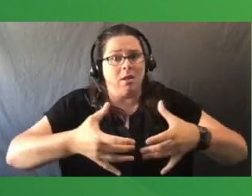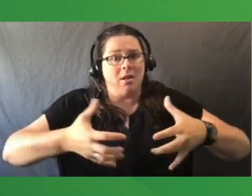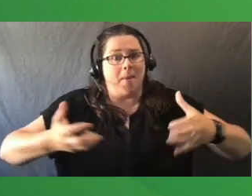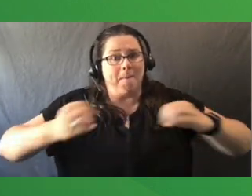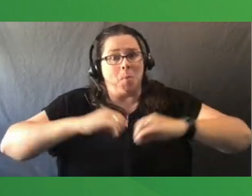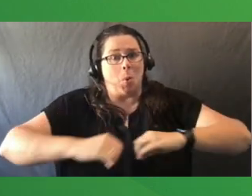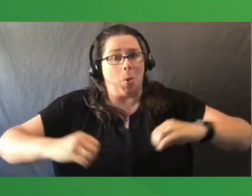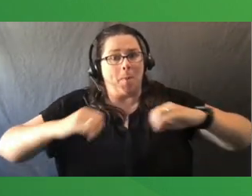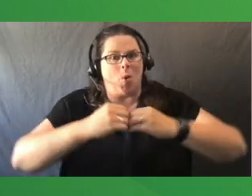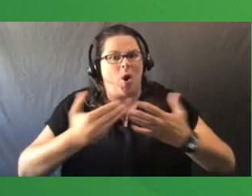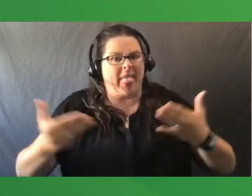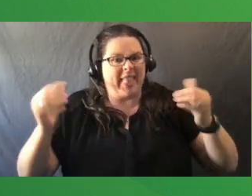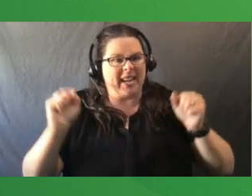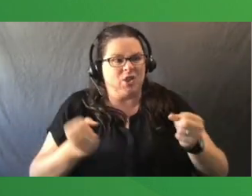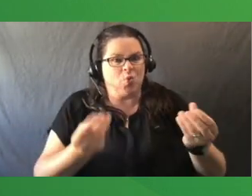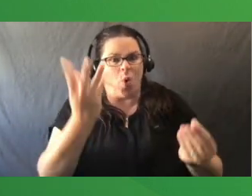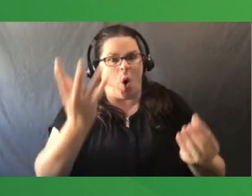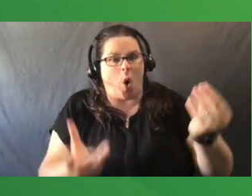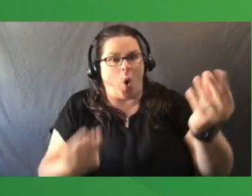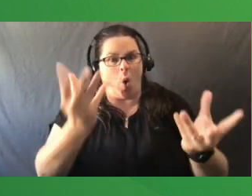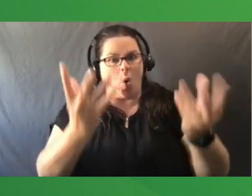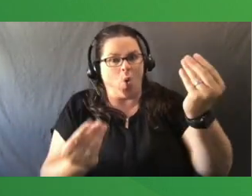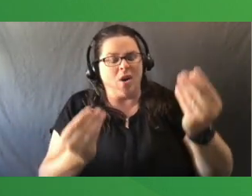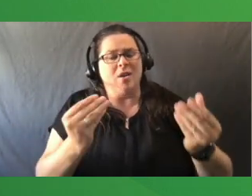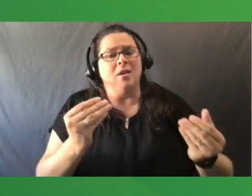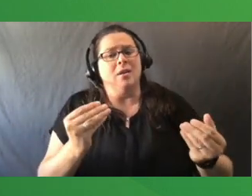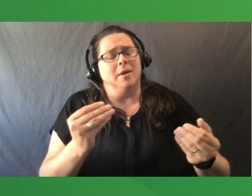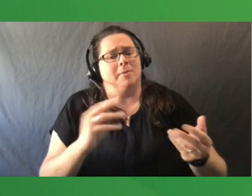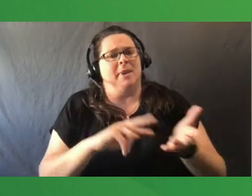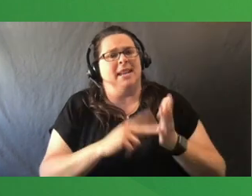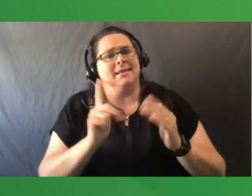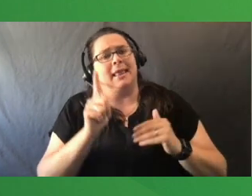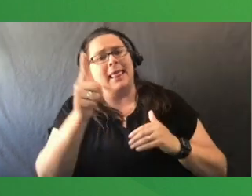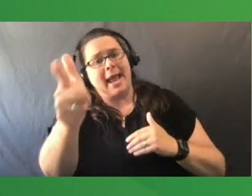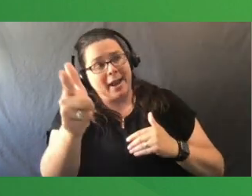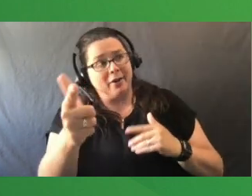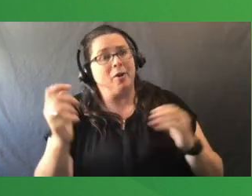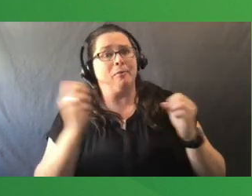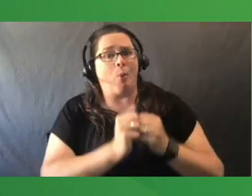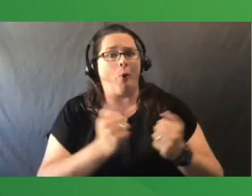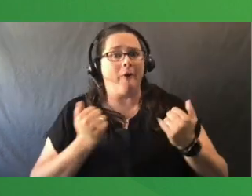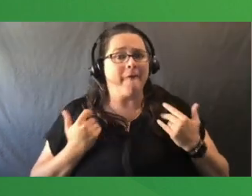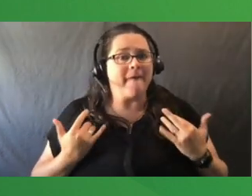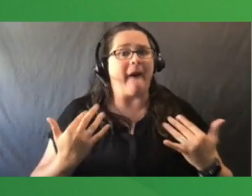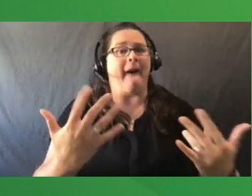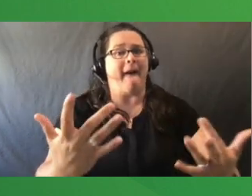Setting the stage for the rash of huge wildfires we see today.